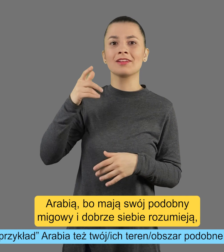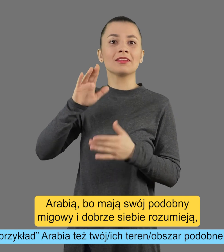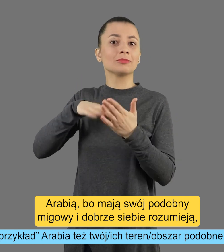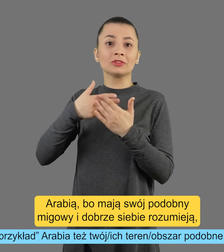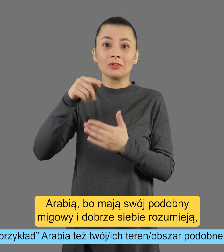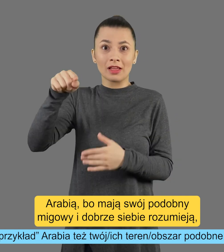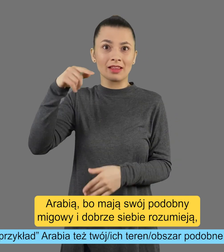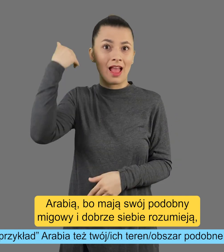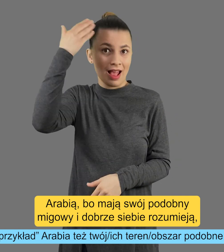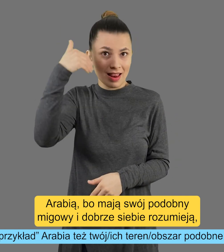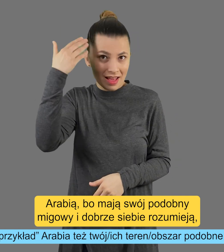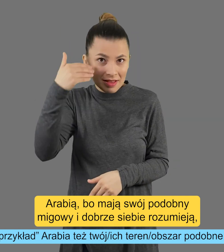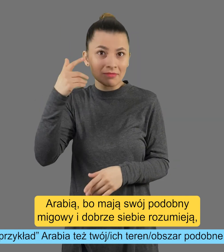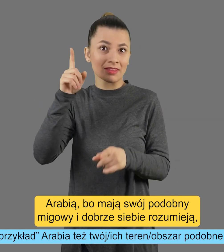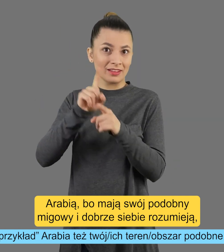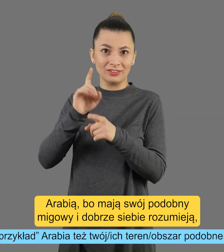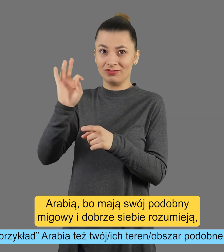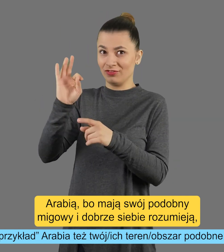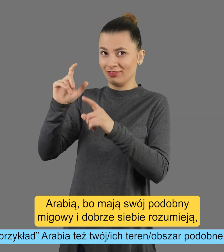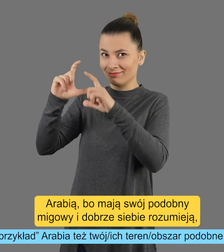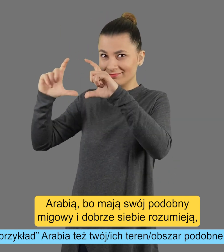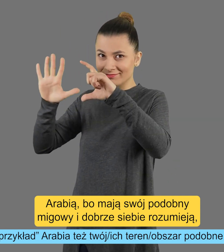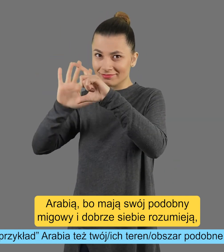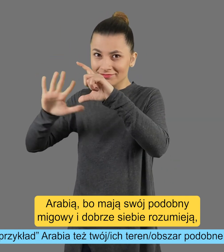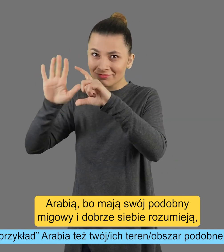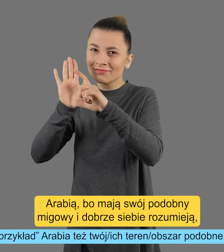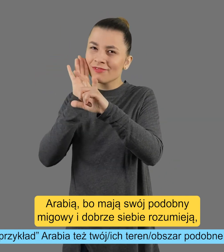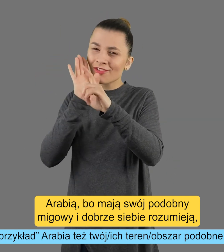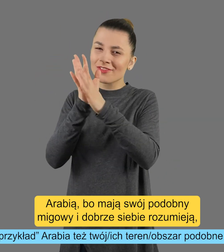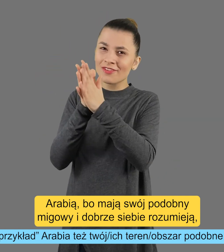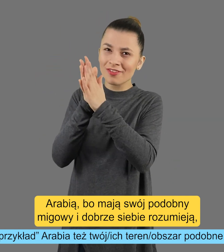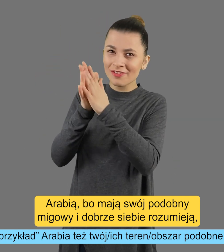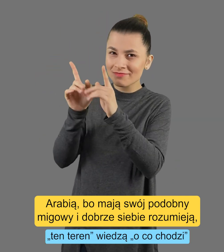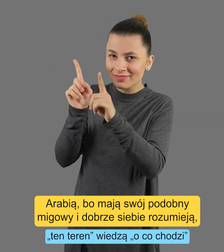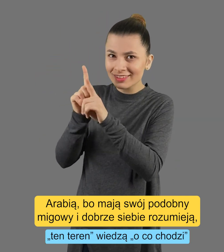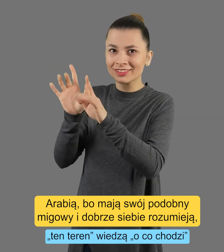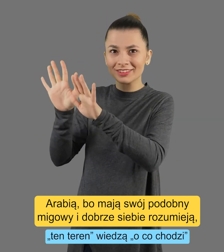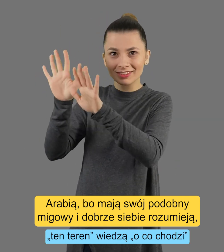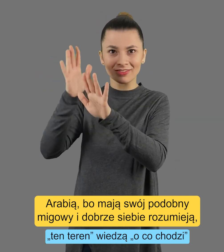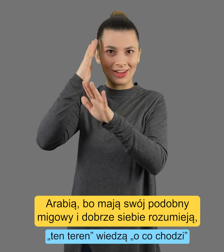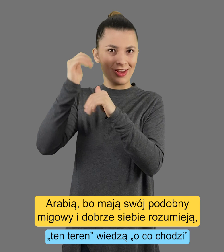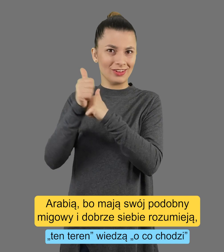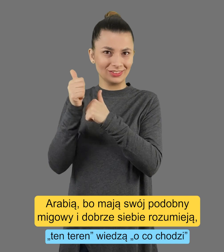Arabia, because they have their similar sign language and they understand each other well,